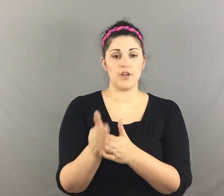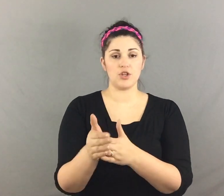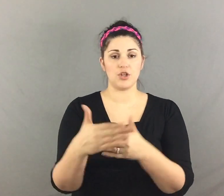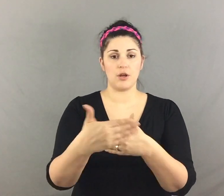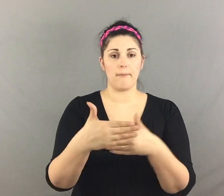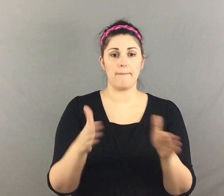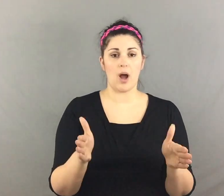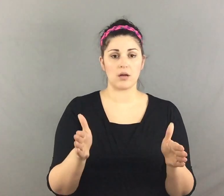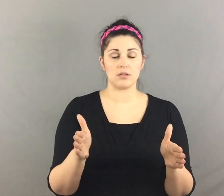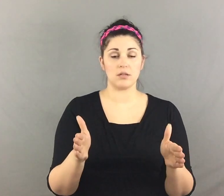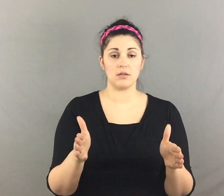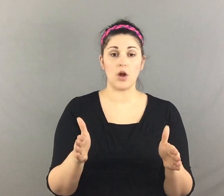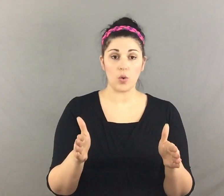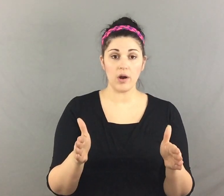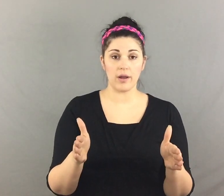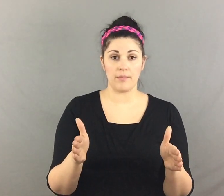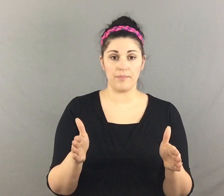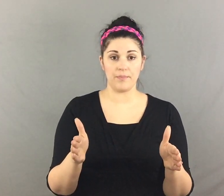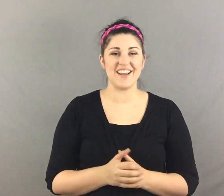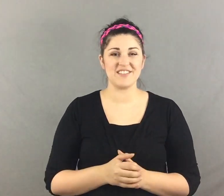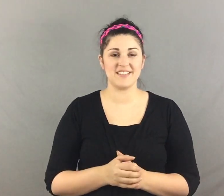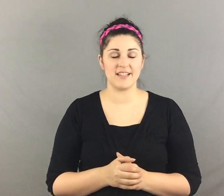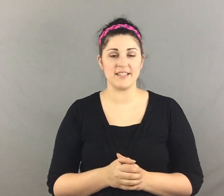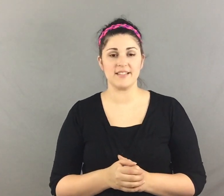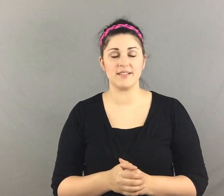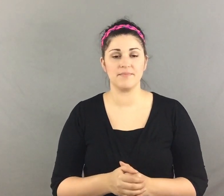fish box, aquarium. Here's the sentence.